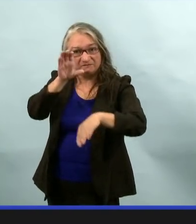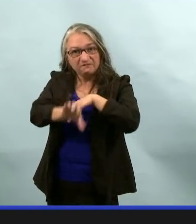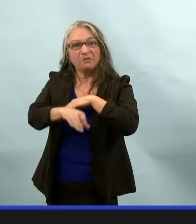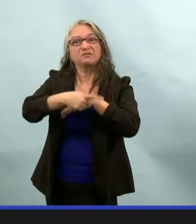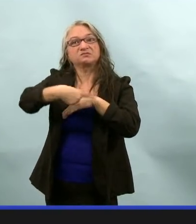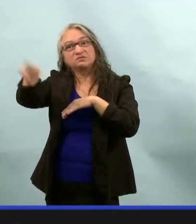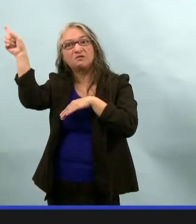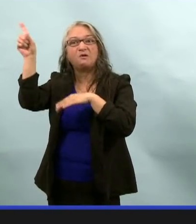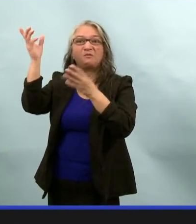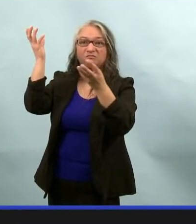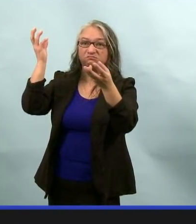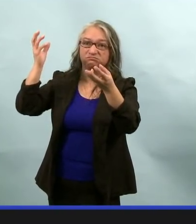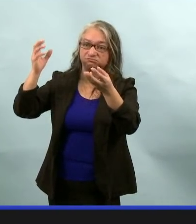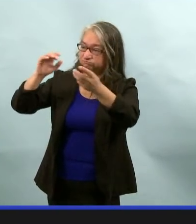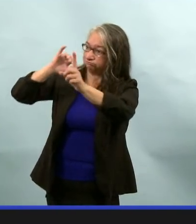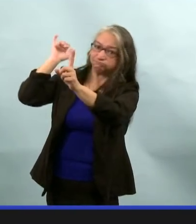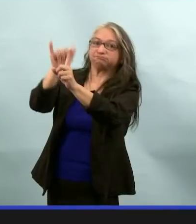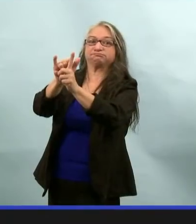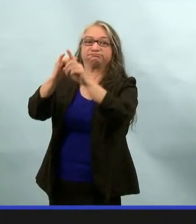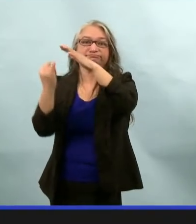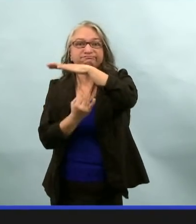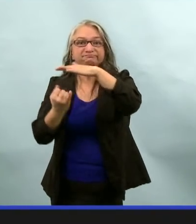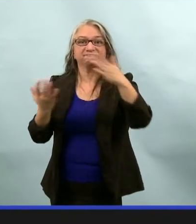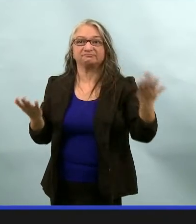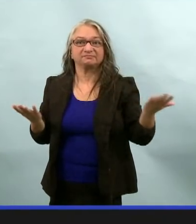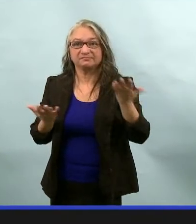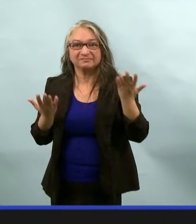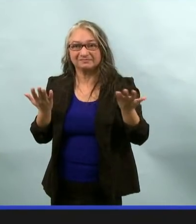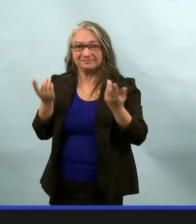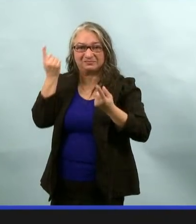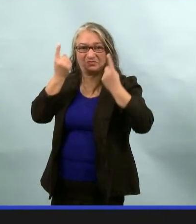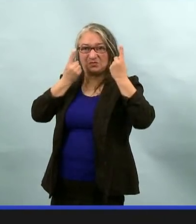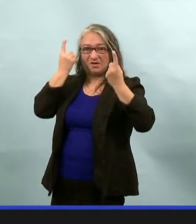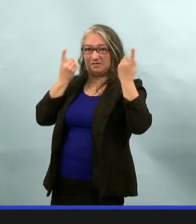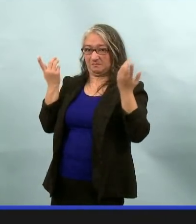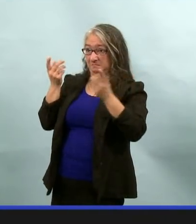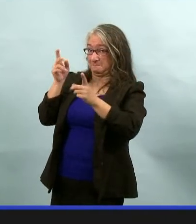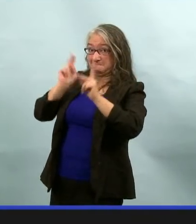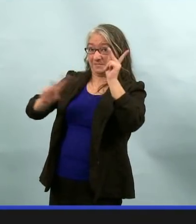and people not wearing masks not following the public health orders throughout manitoba do you